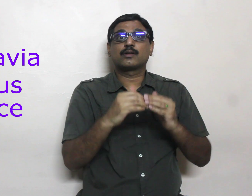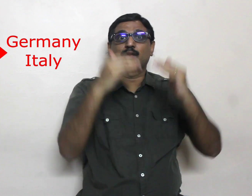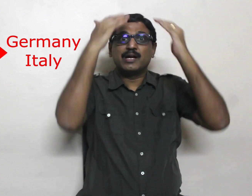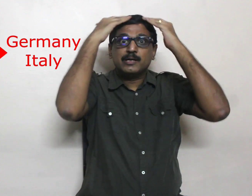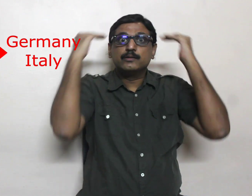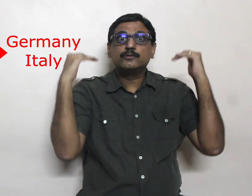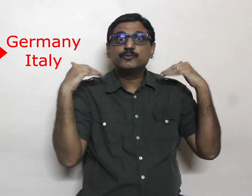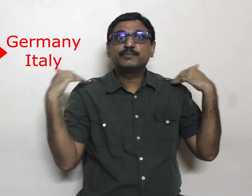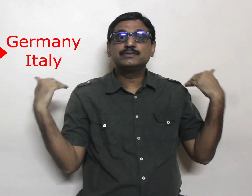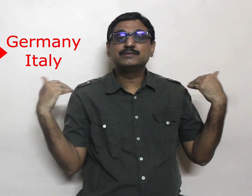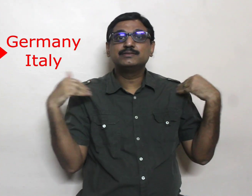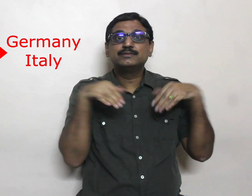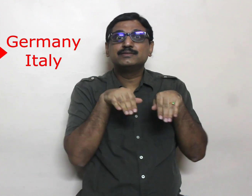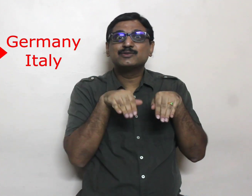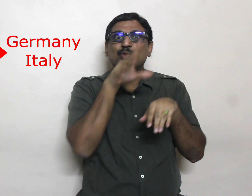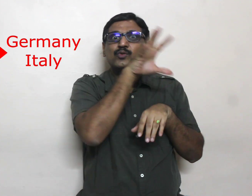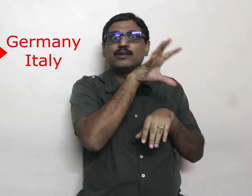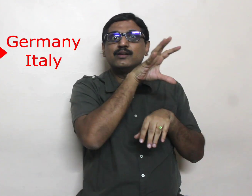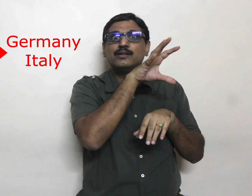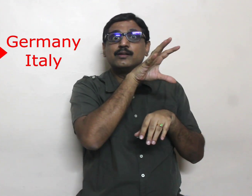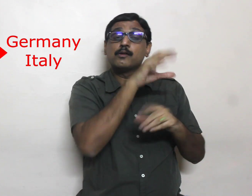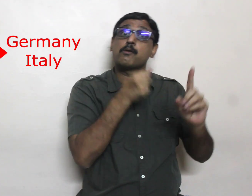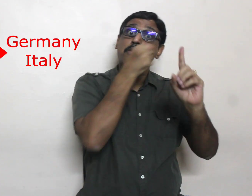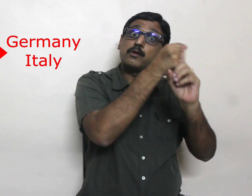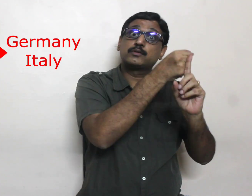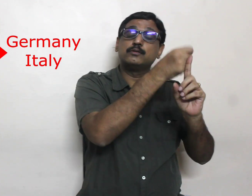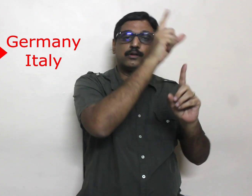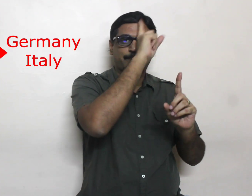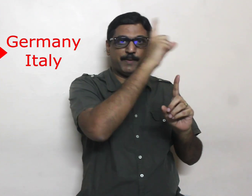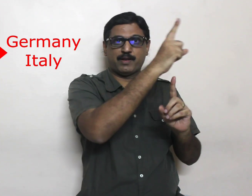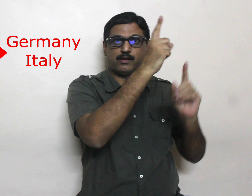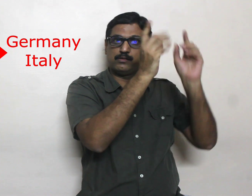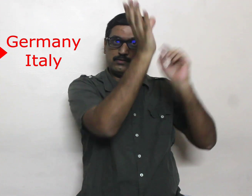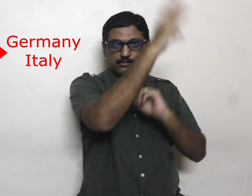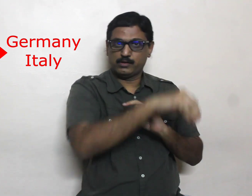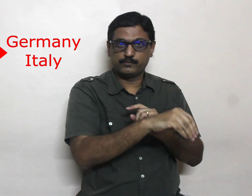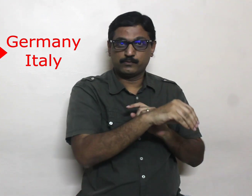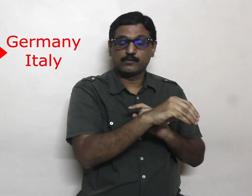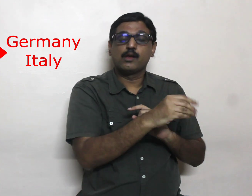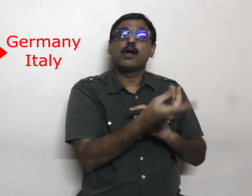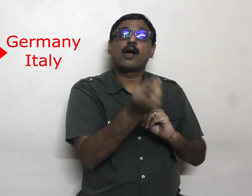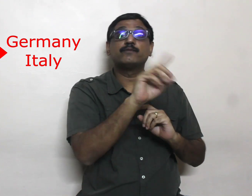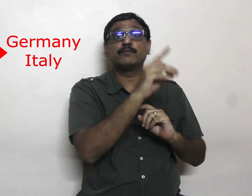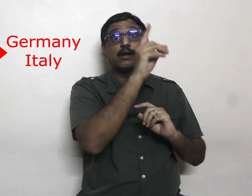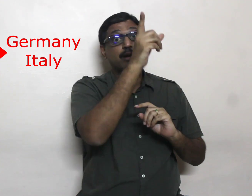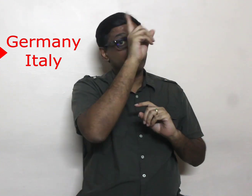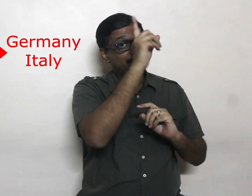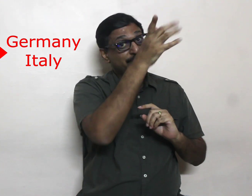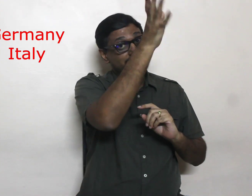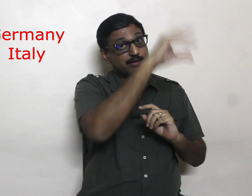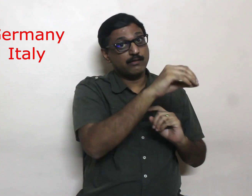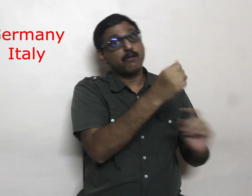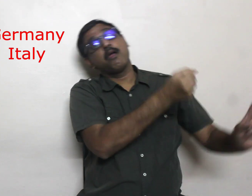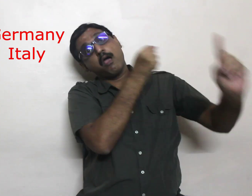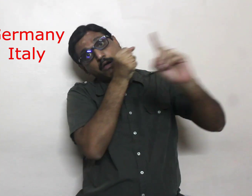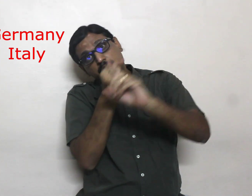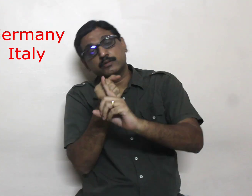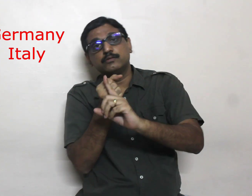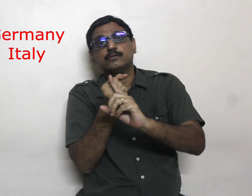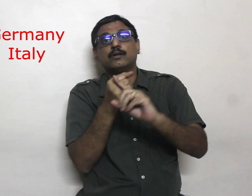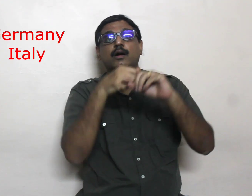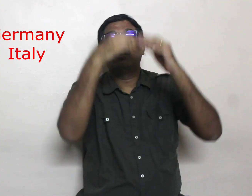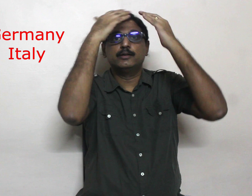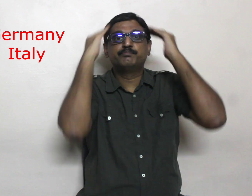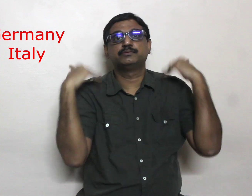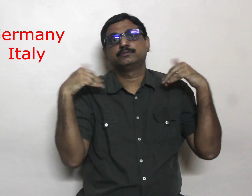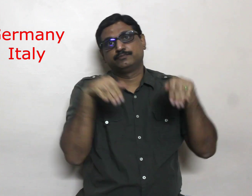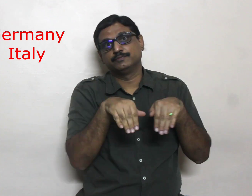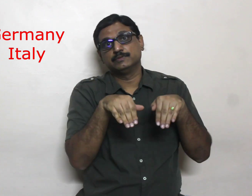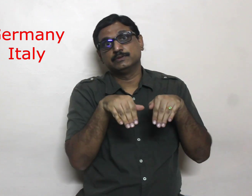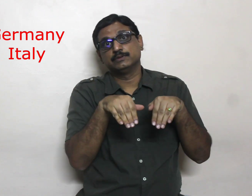Egypt invaded Germany and Italy. Germany and Italy retaliated back against Egypt.